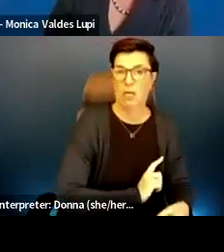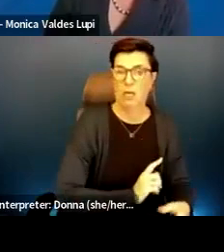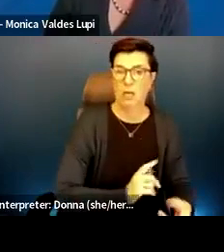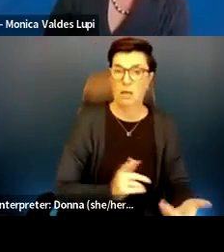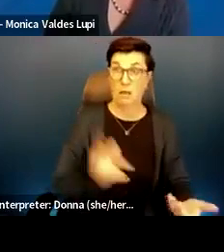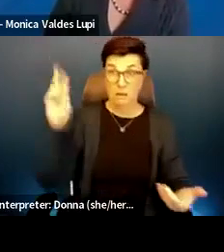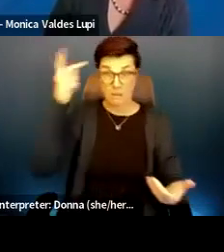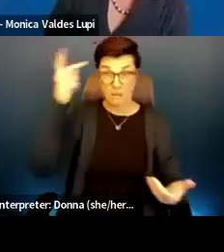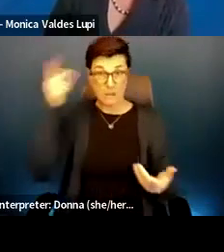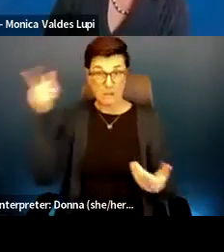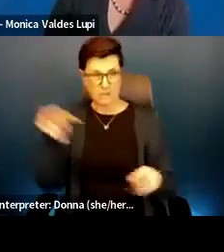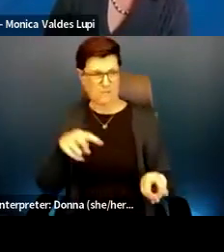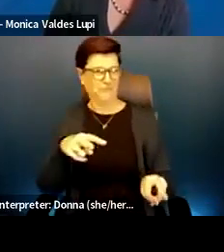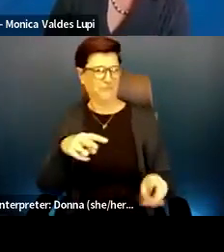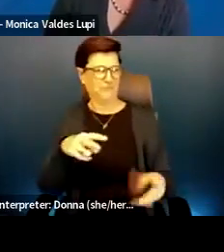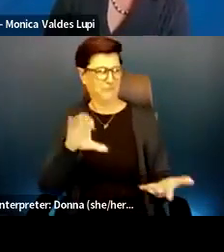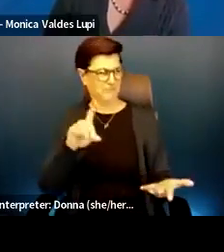adapting to that reality.